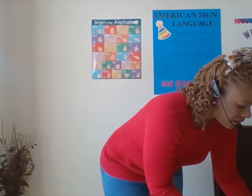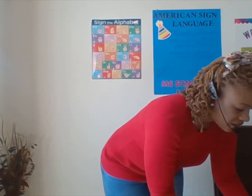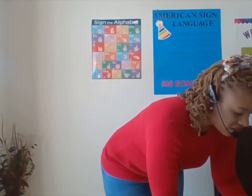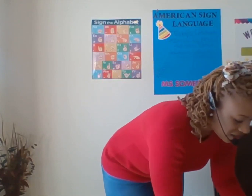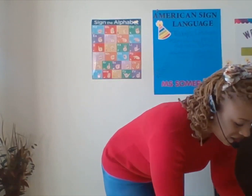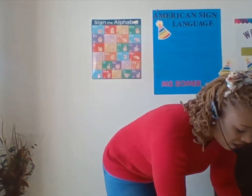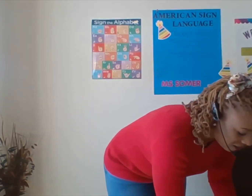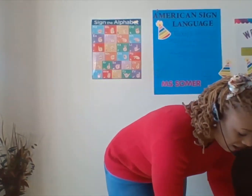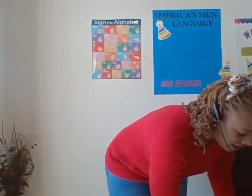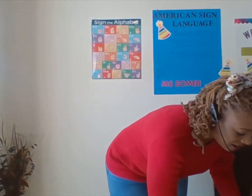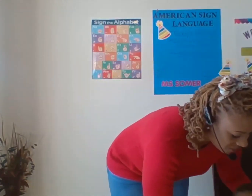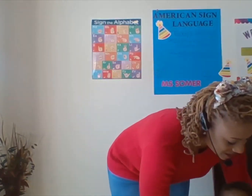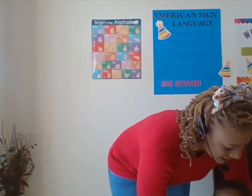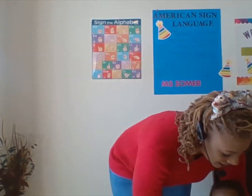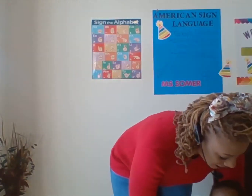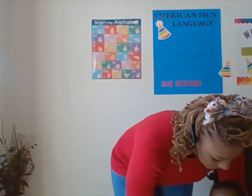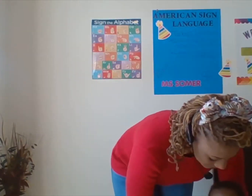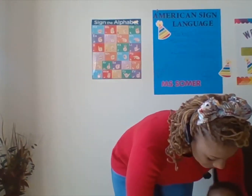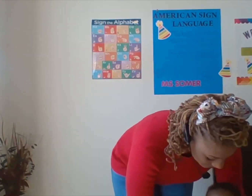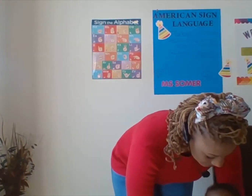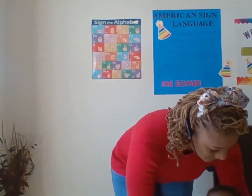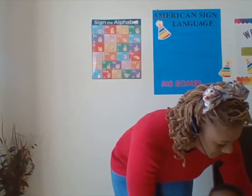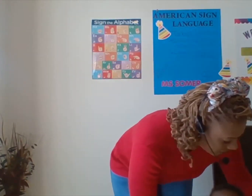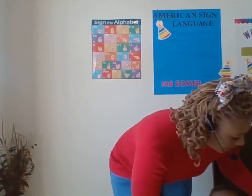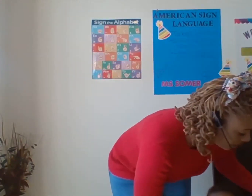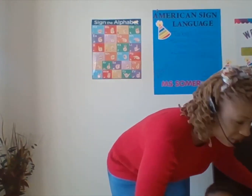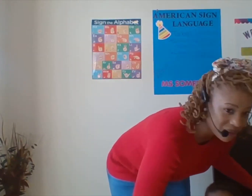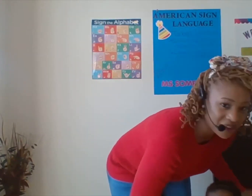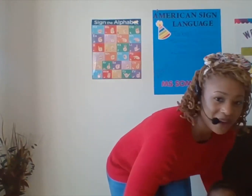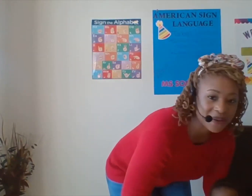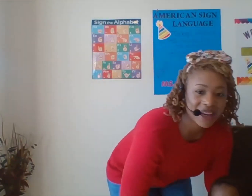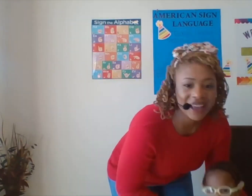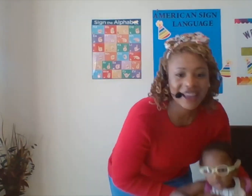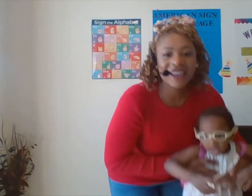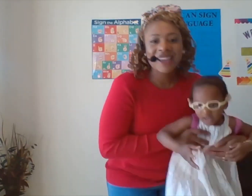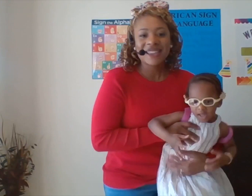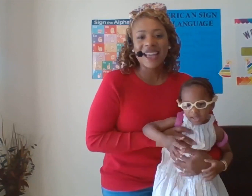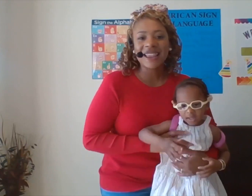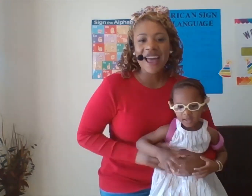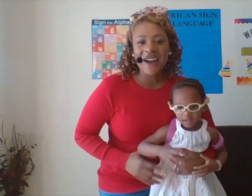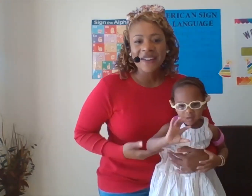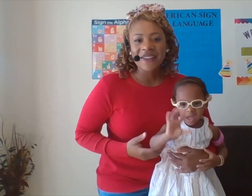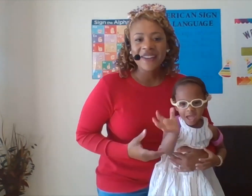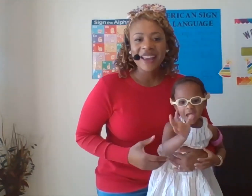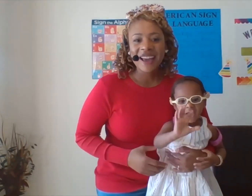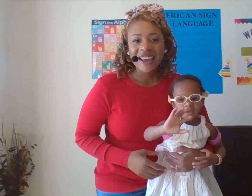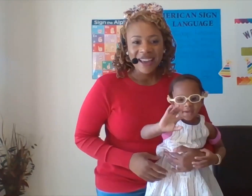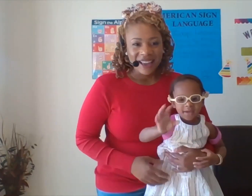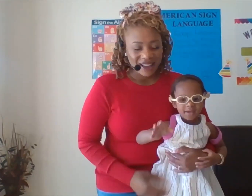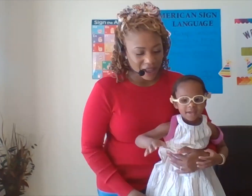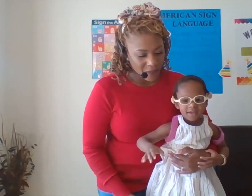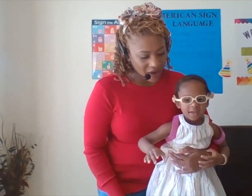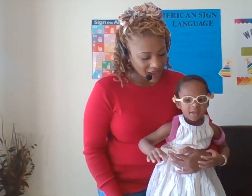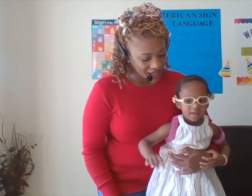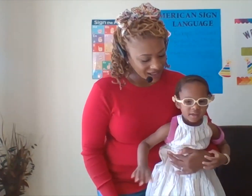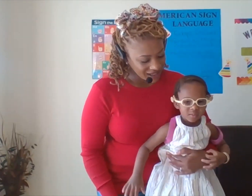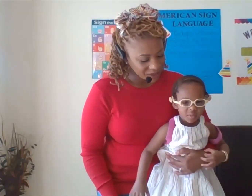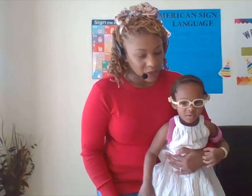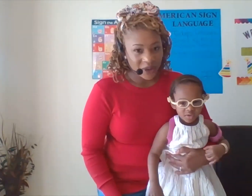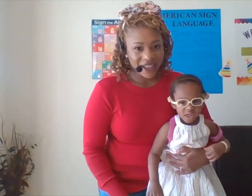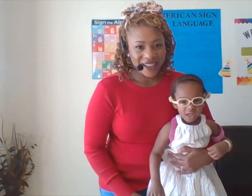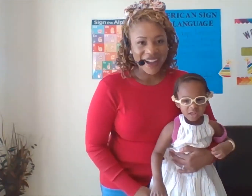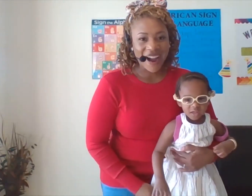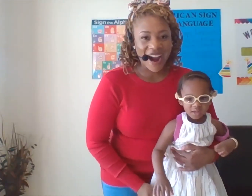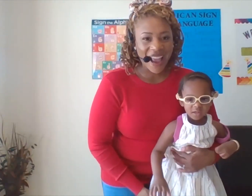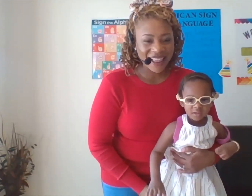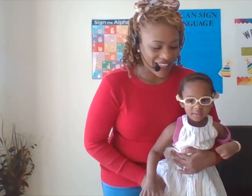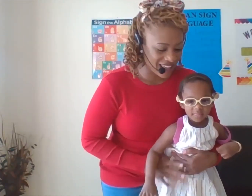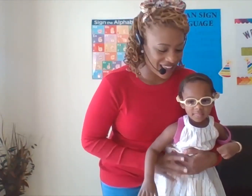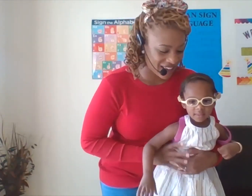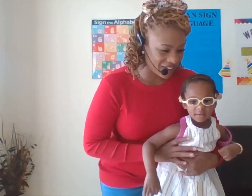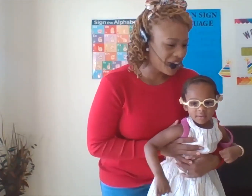okay you want to say hello ready say hello good morning all right thank you